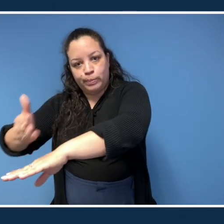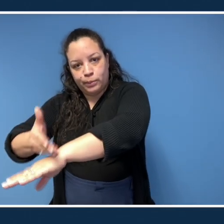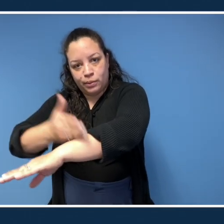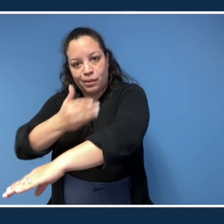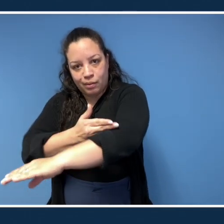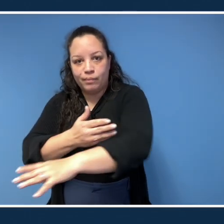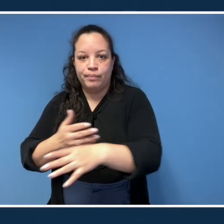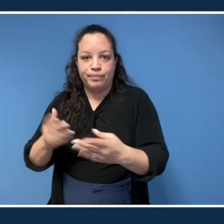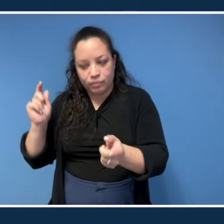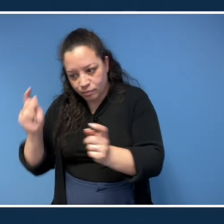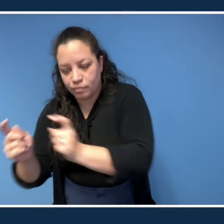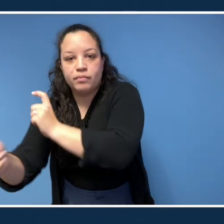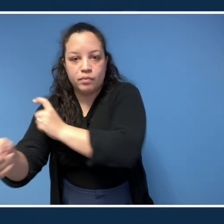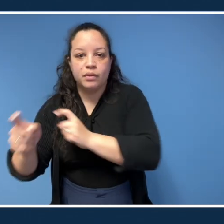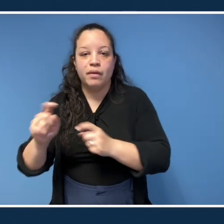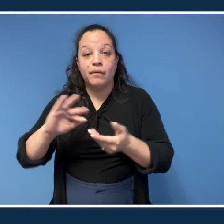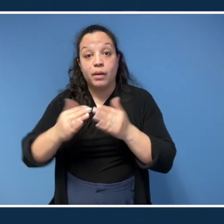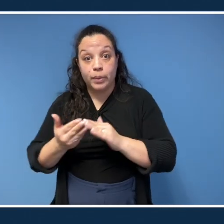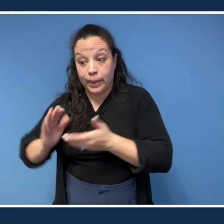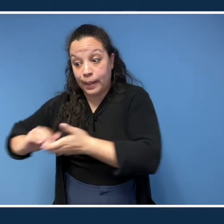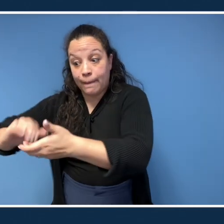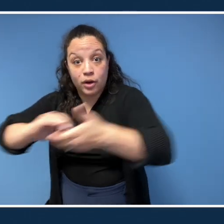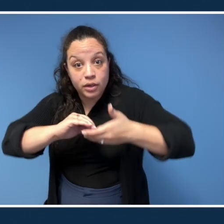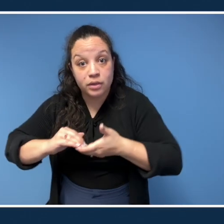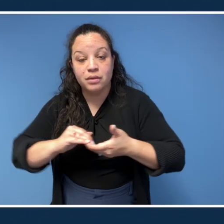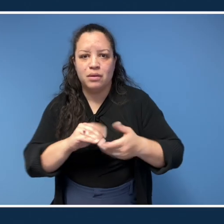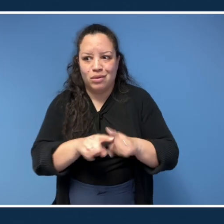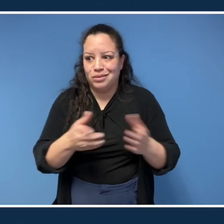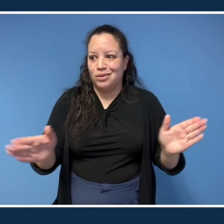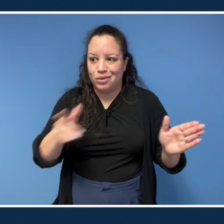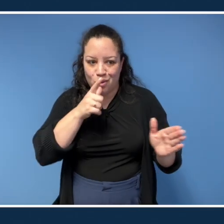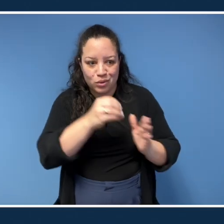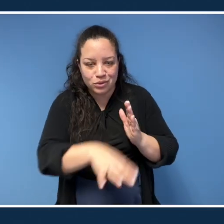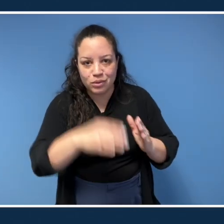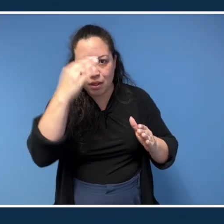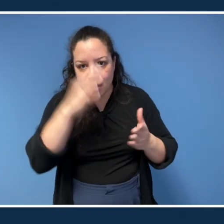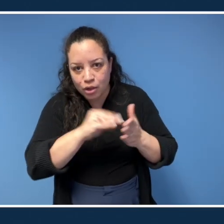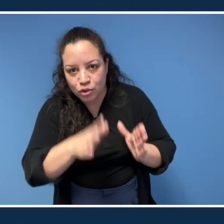collaboration with community and and more broadly our learners, our Black learners in that sense.